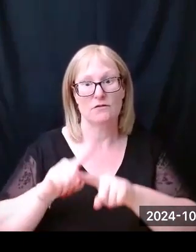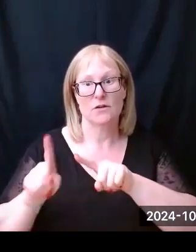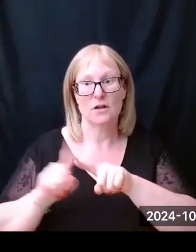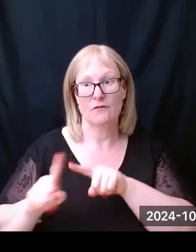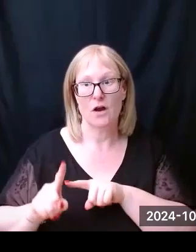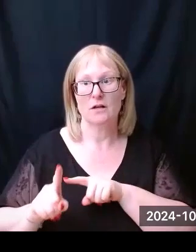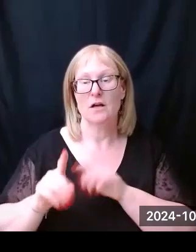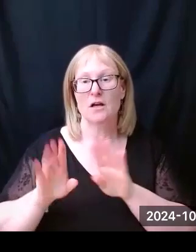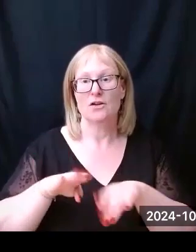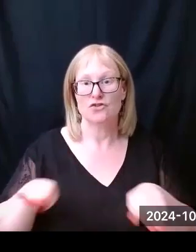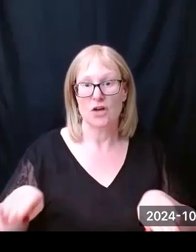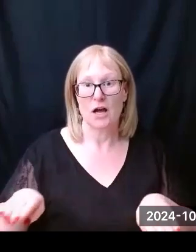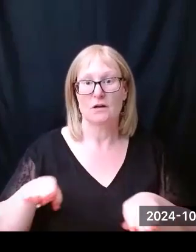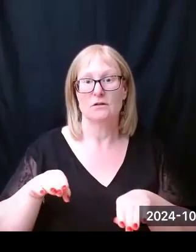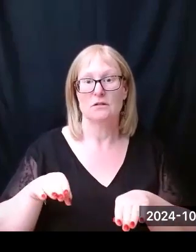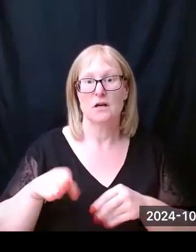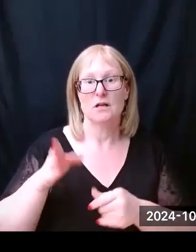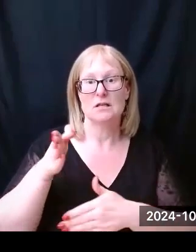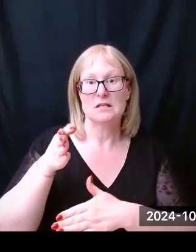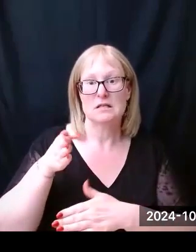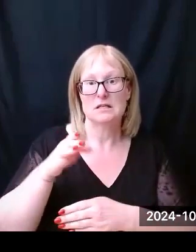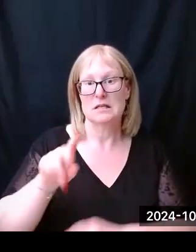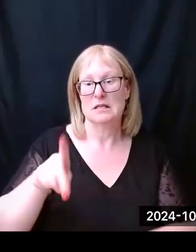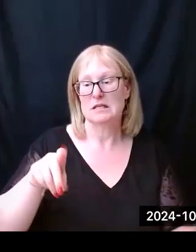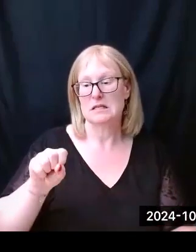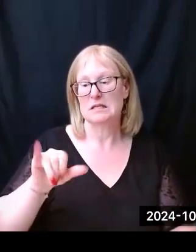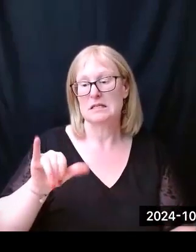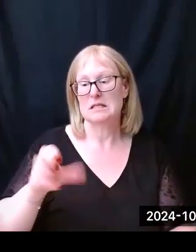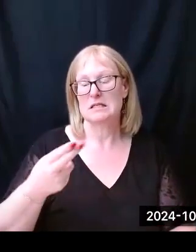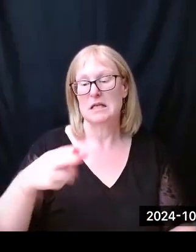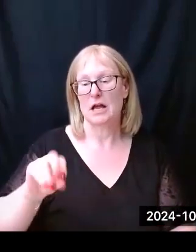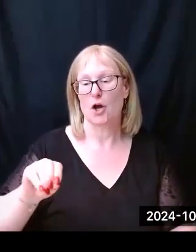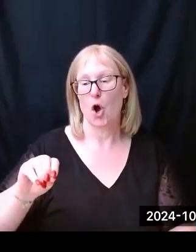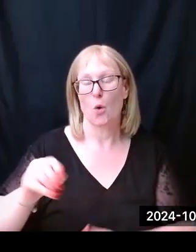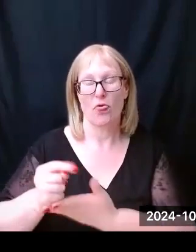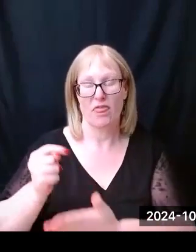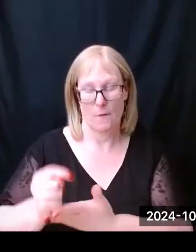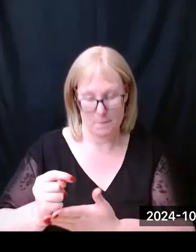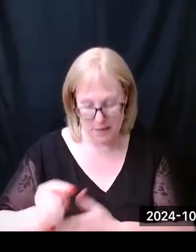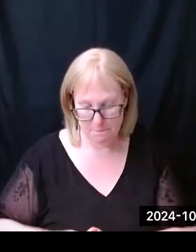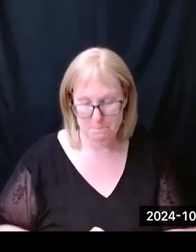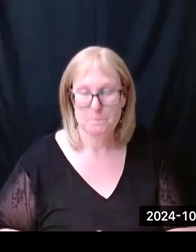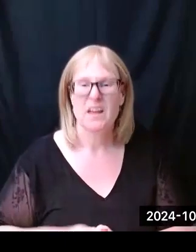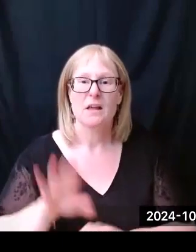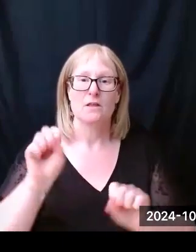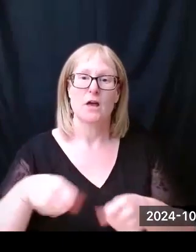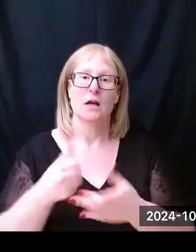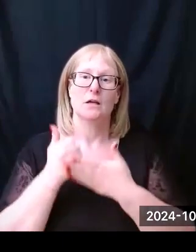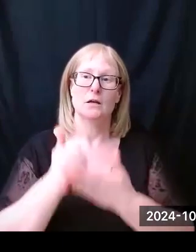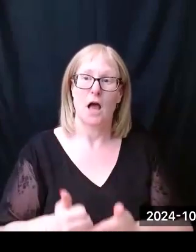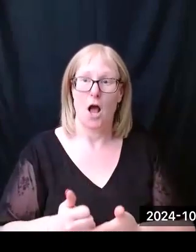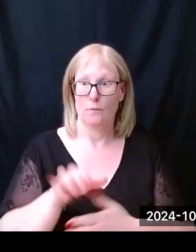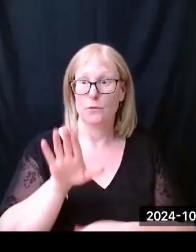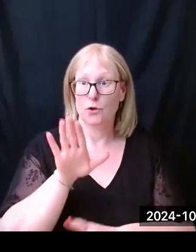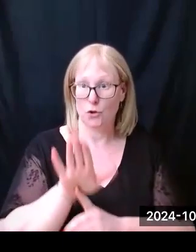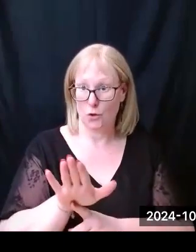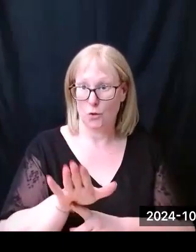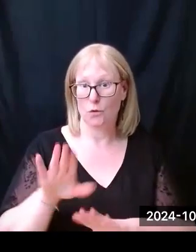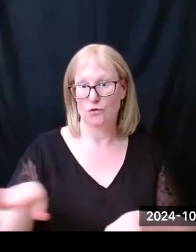help reconnect those relationships with you and your child in the face of trauma. If you are wondering about any one of those,